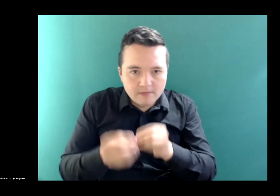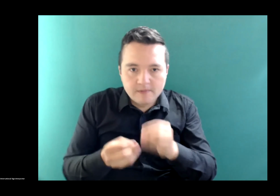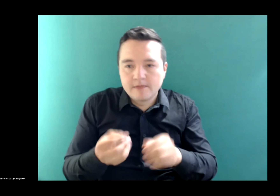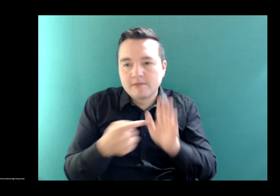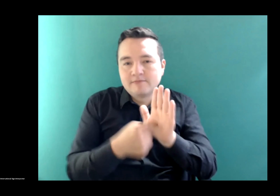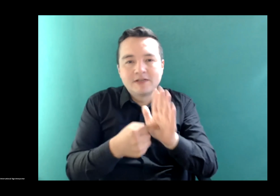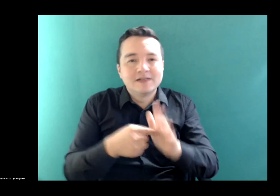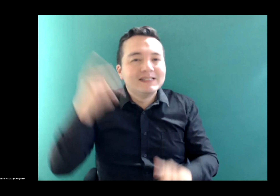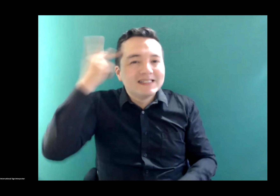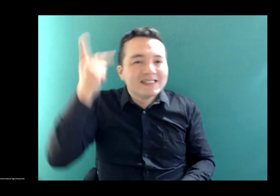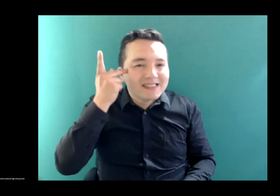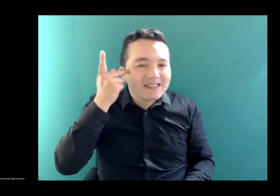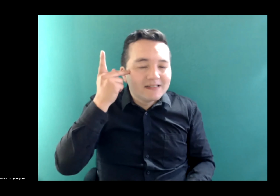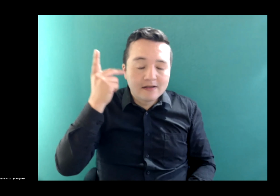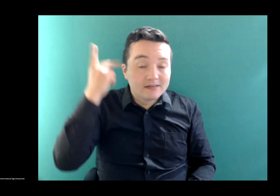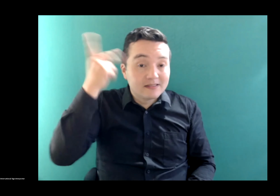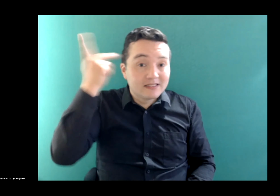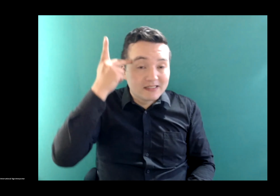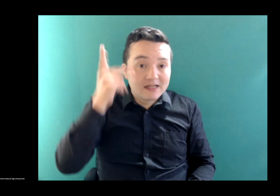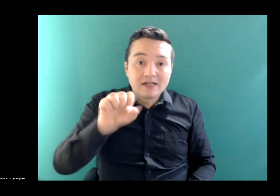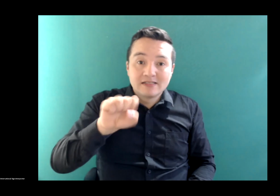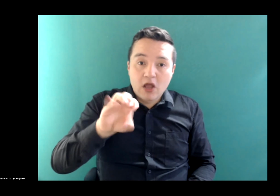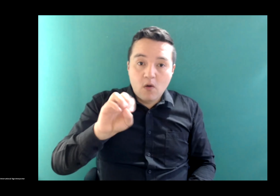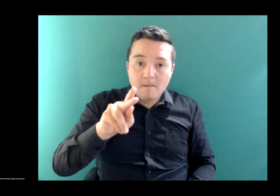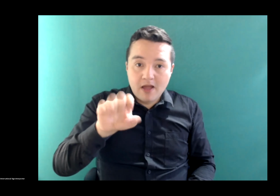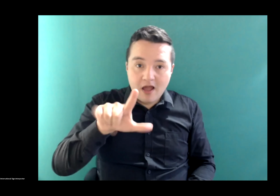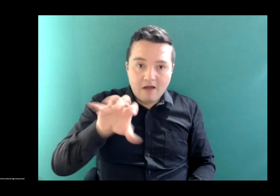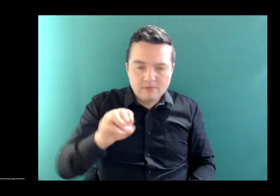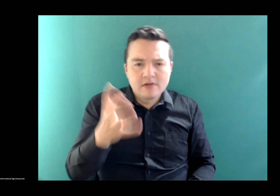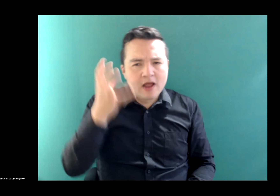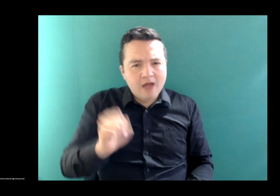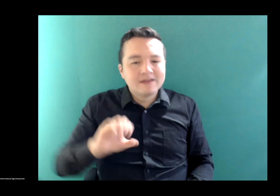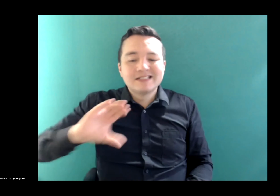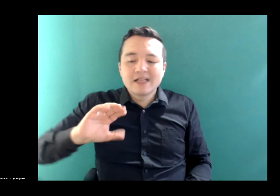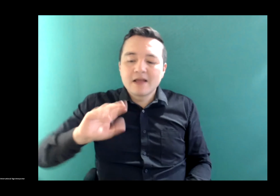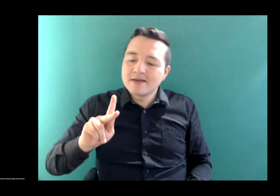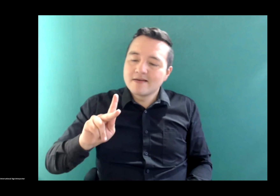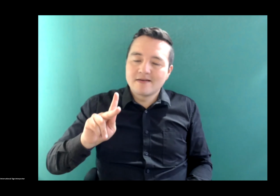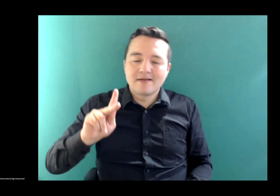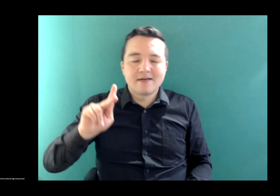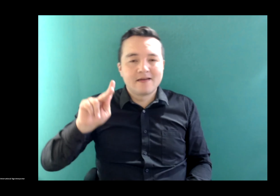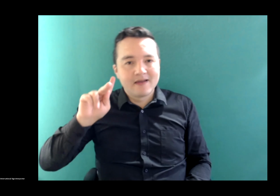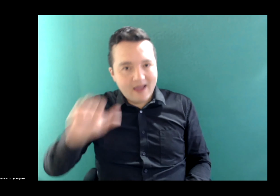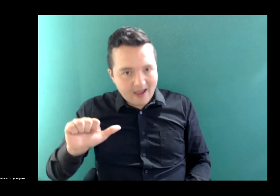Talking about websites specifically, the government did have a program that federal government websites are accessible.